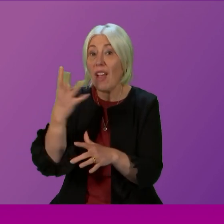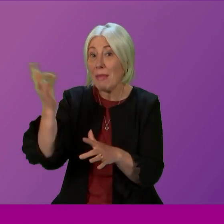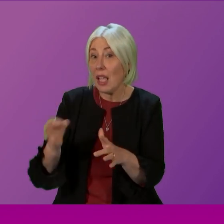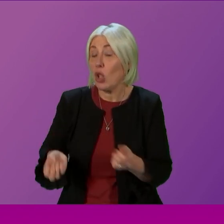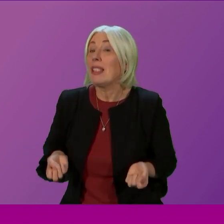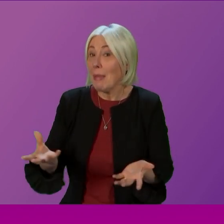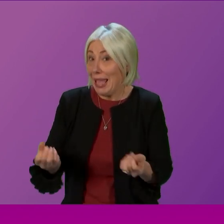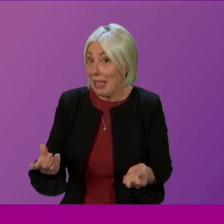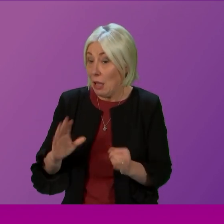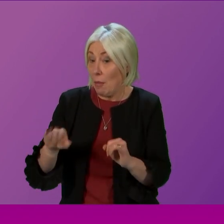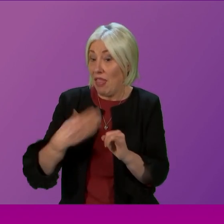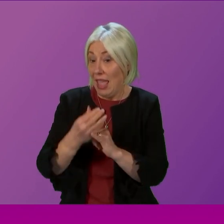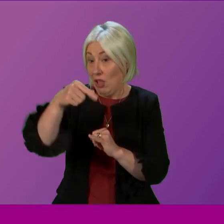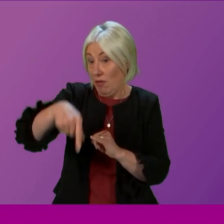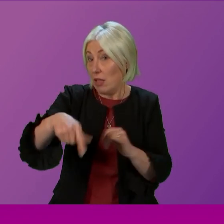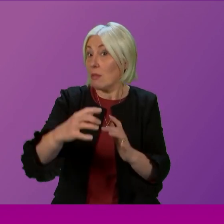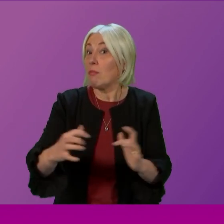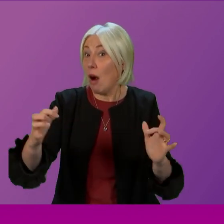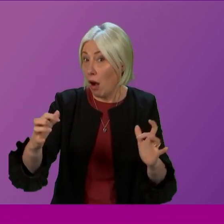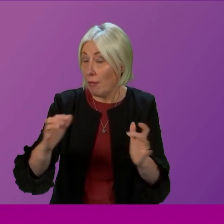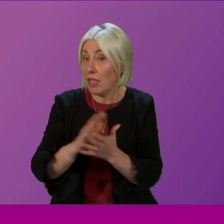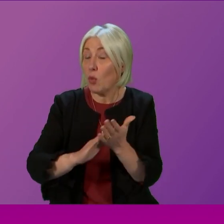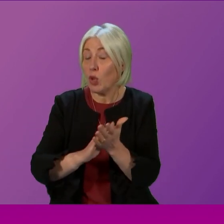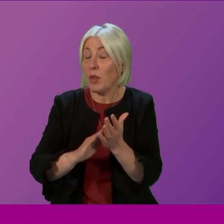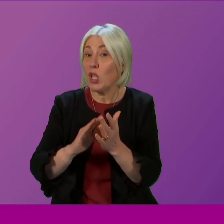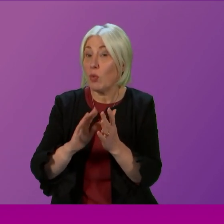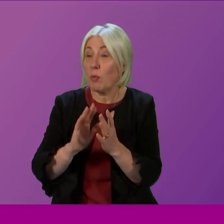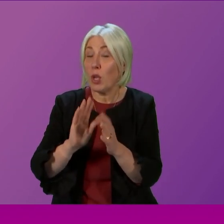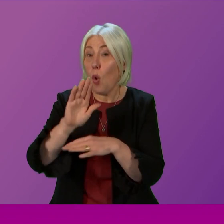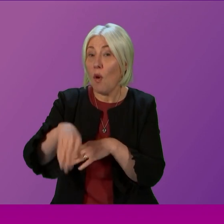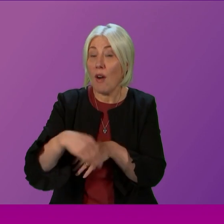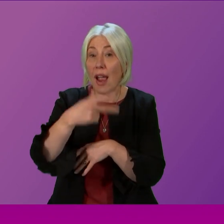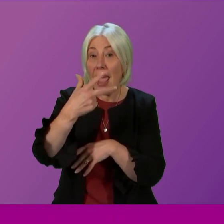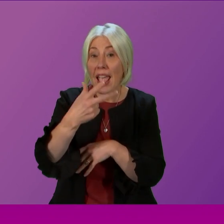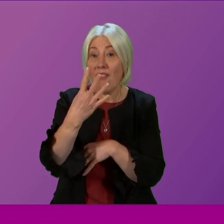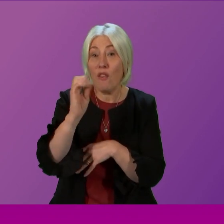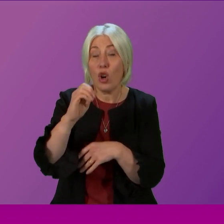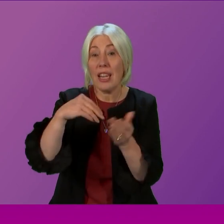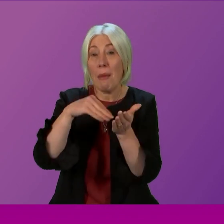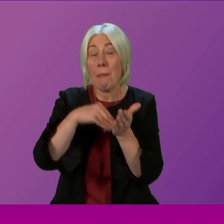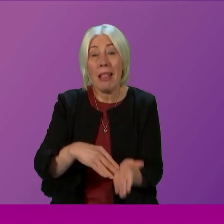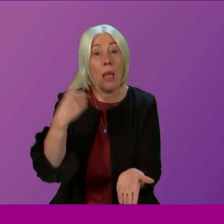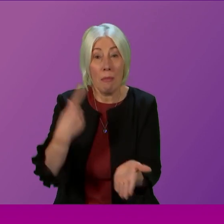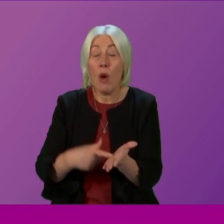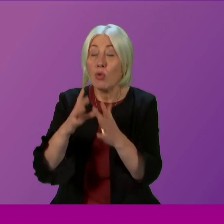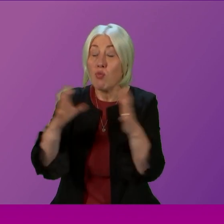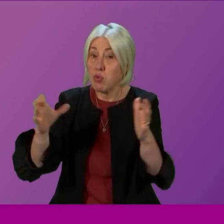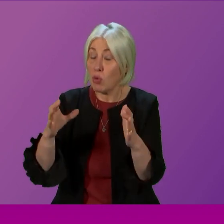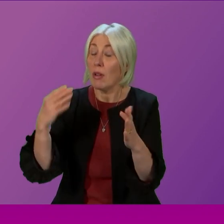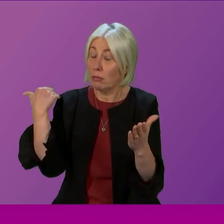of course, will be an increase of more than £840 million. We continue to take such actions.